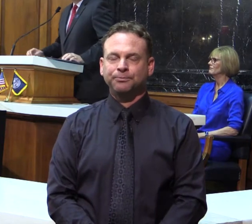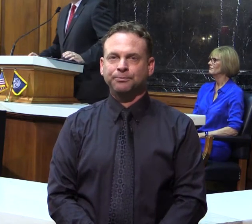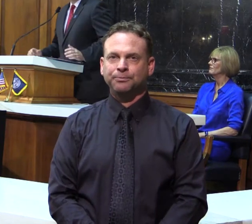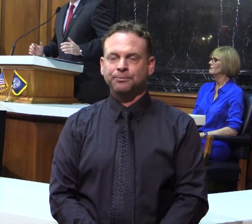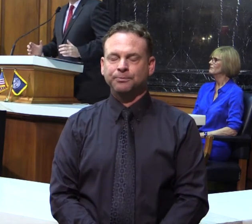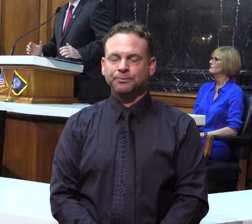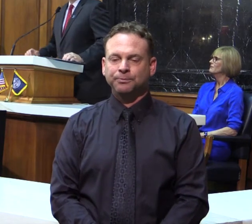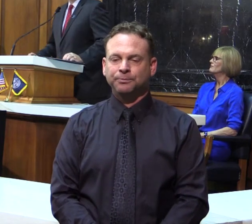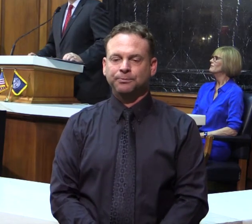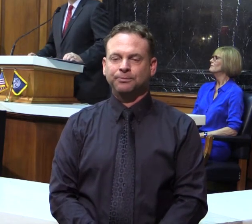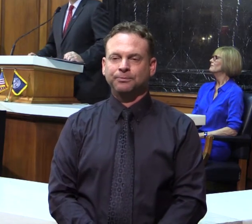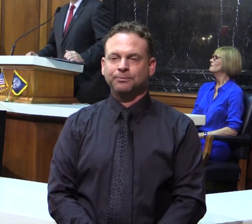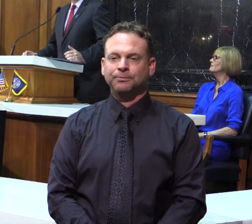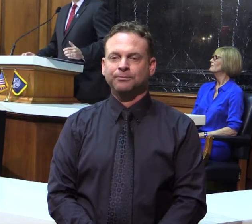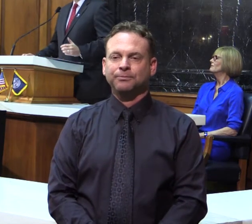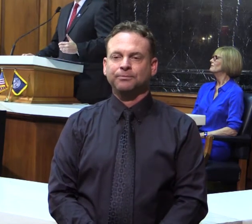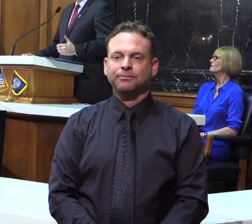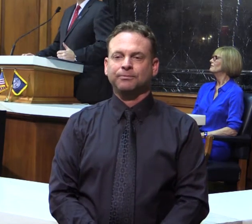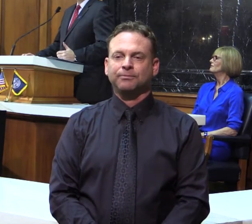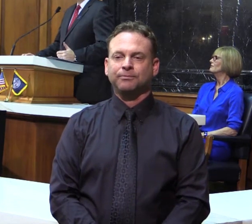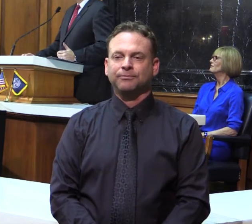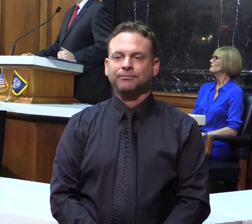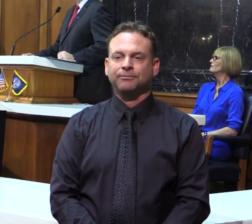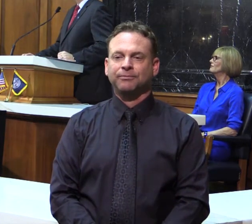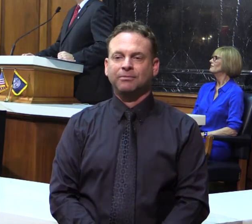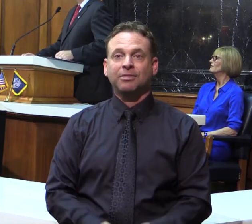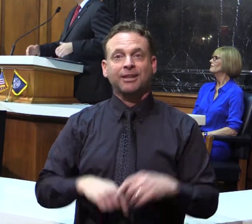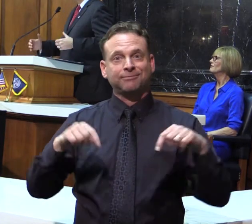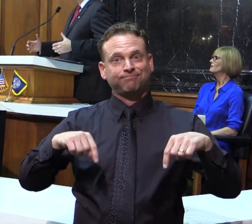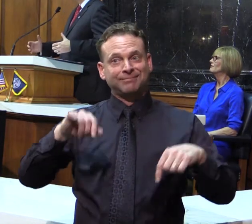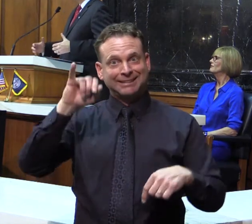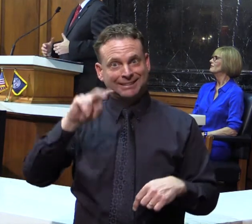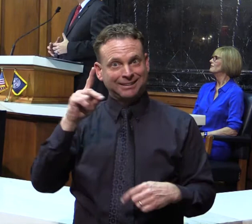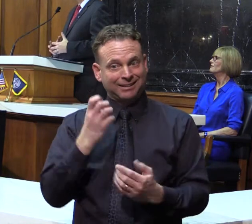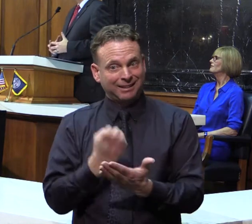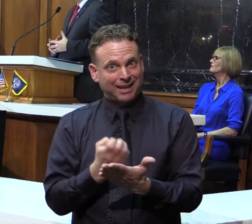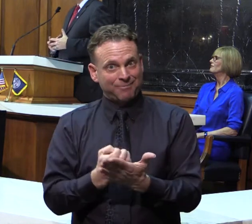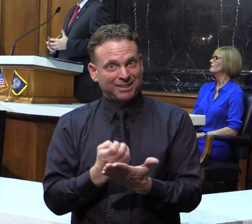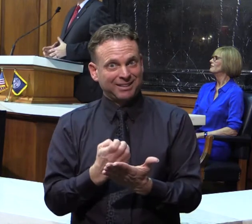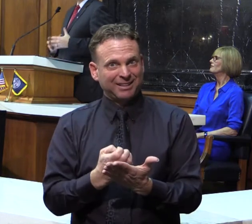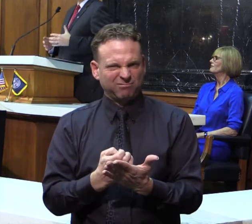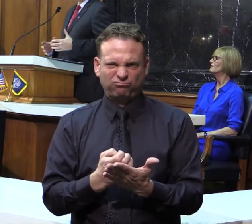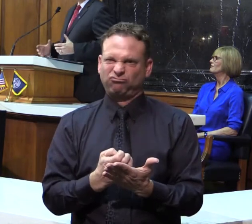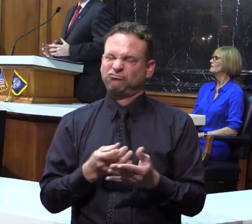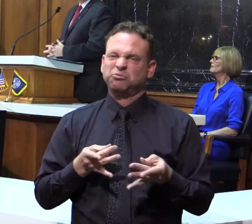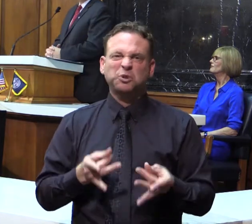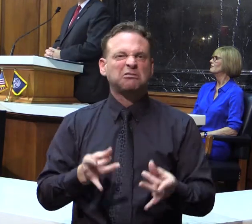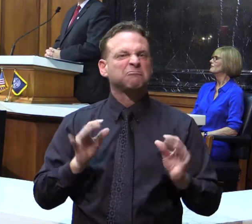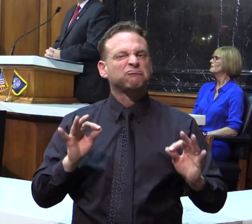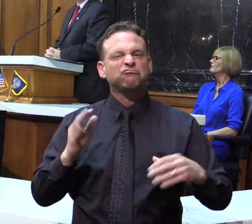Keeping our economy humming requires that we continue to maintain and build UP and OUT